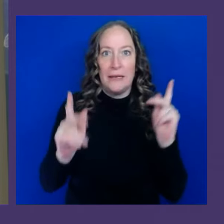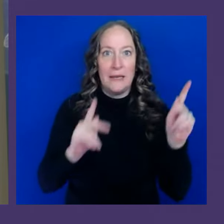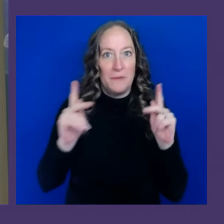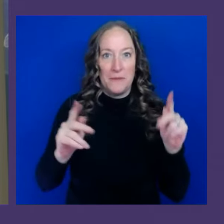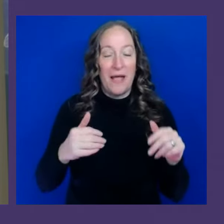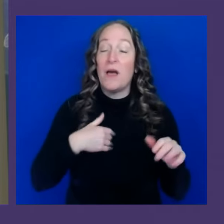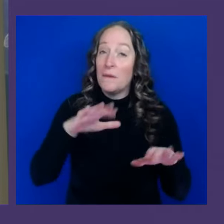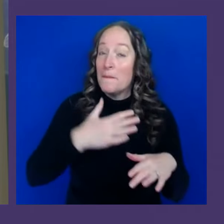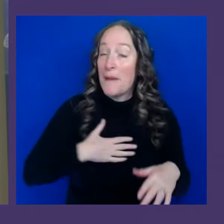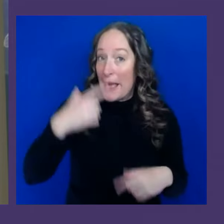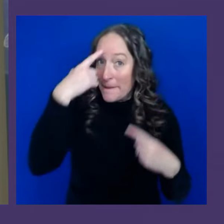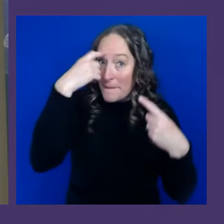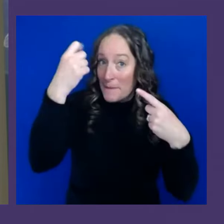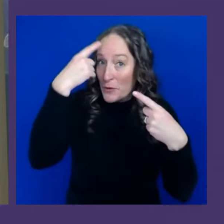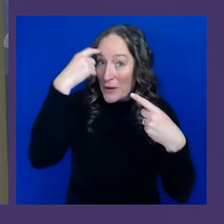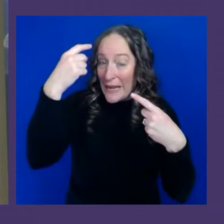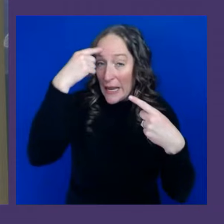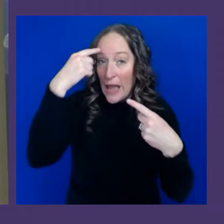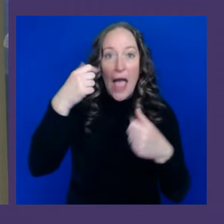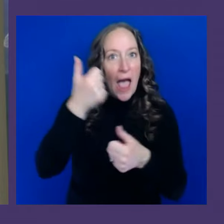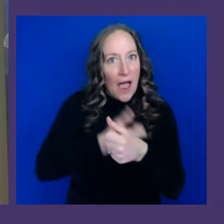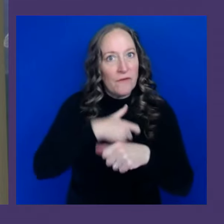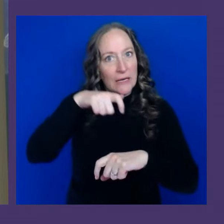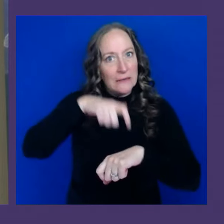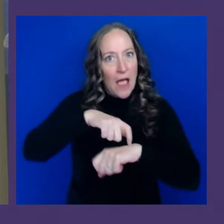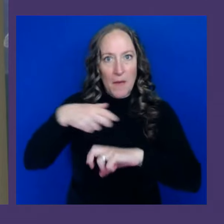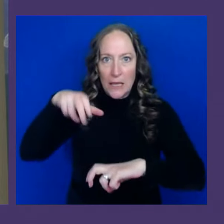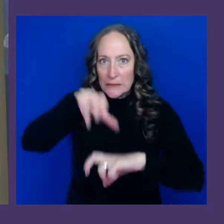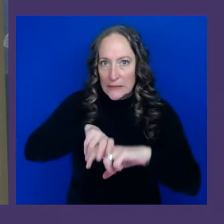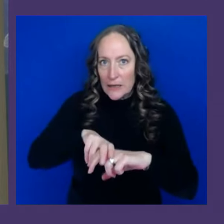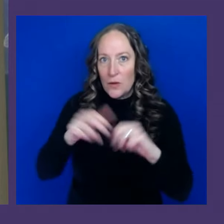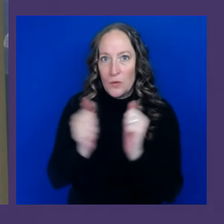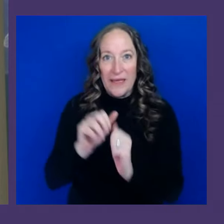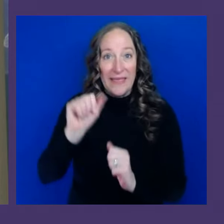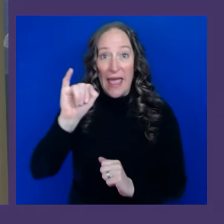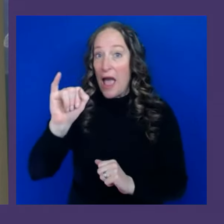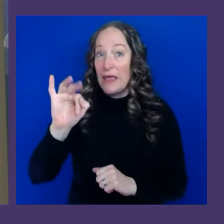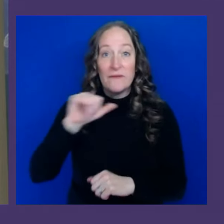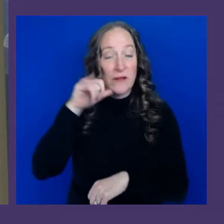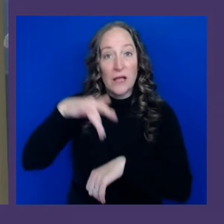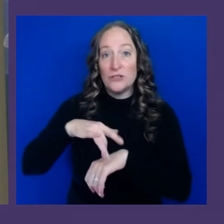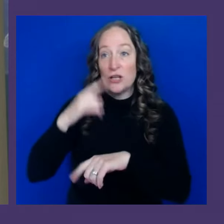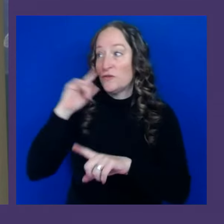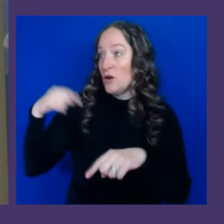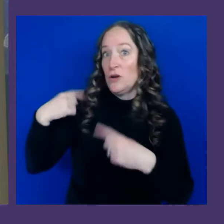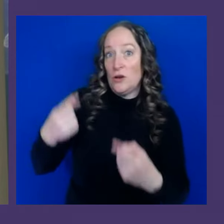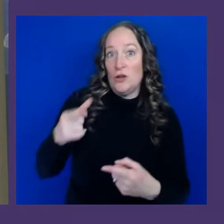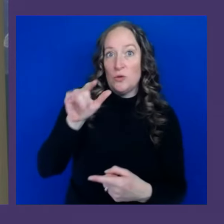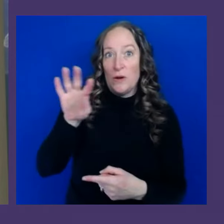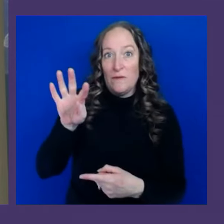every time I sit down in front of the AI and I haven't used it for 24 hours, I kind of have to go through the process again